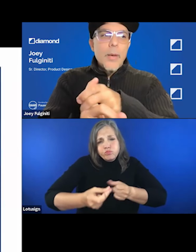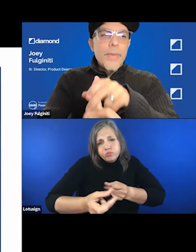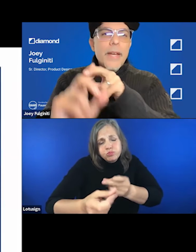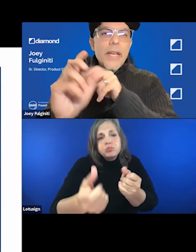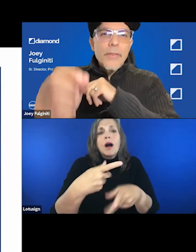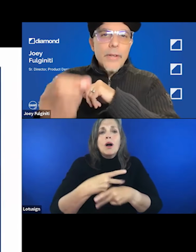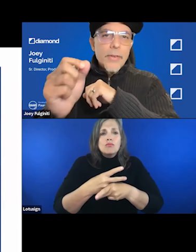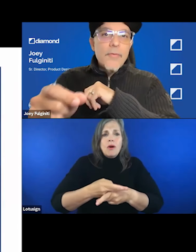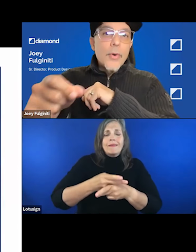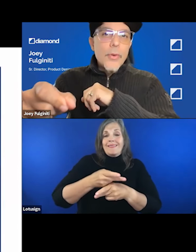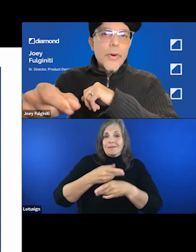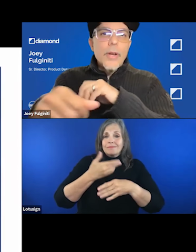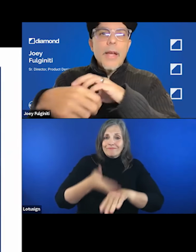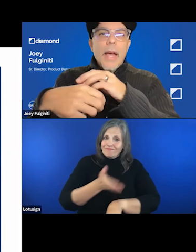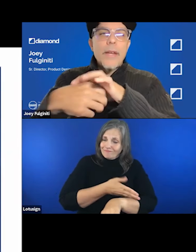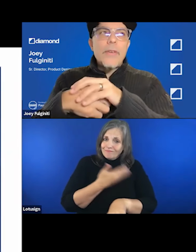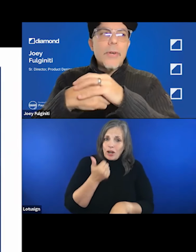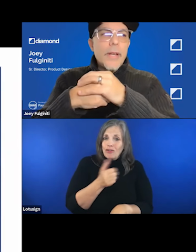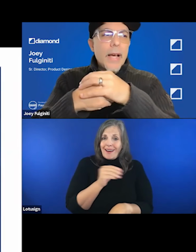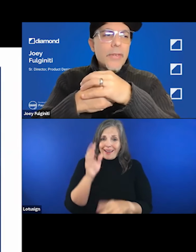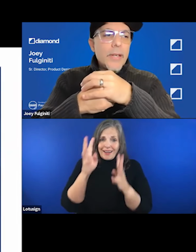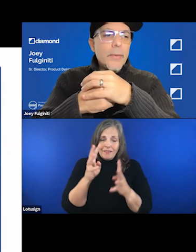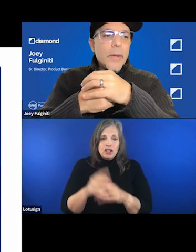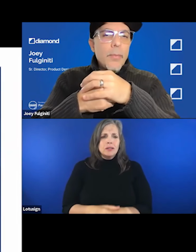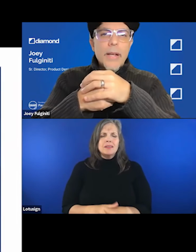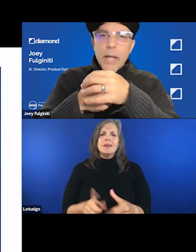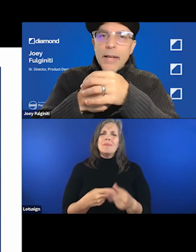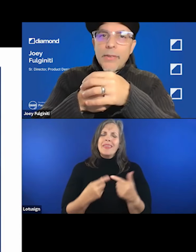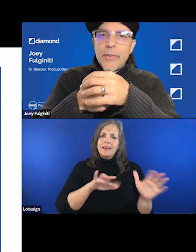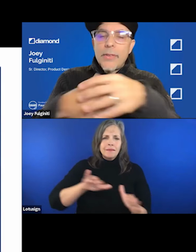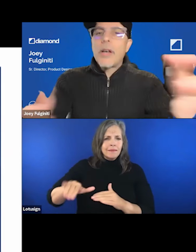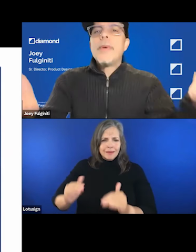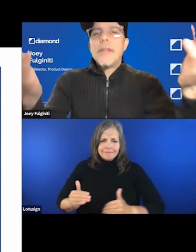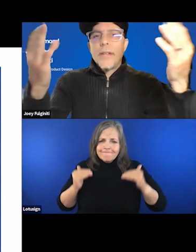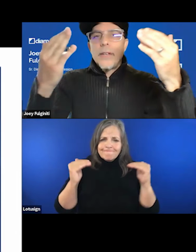but then I even took it a step further and then I started asking my clients to come in